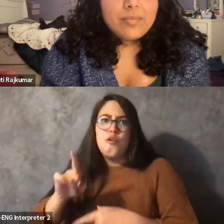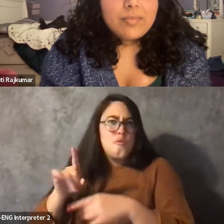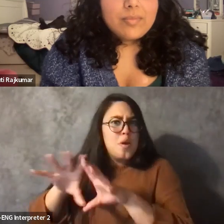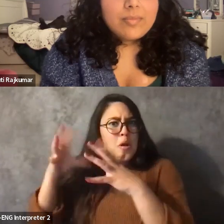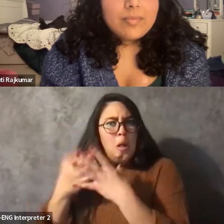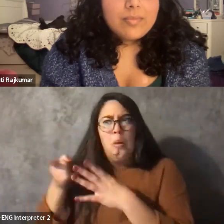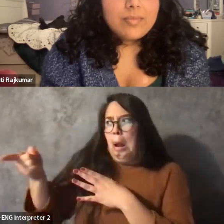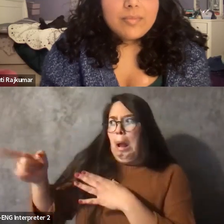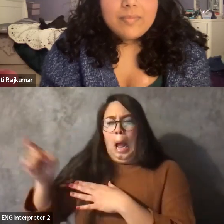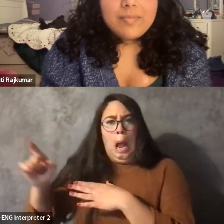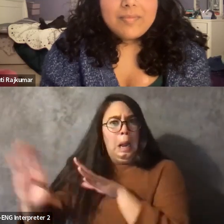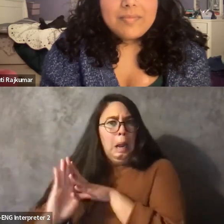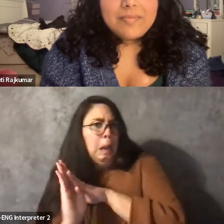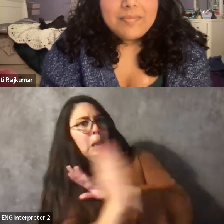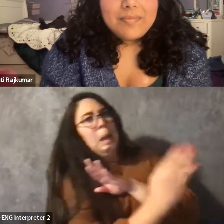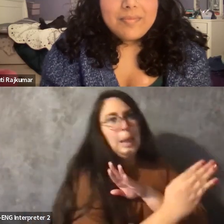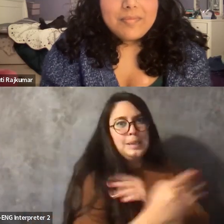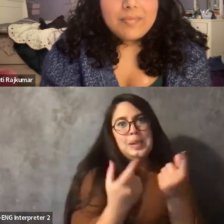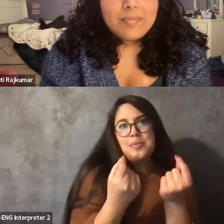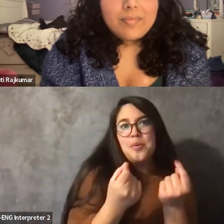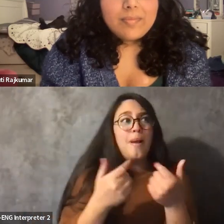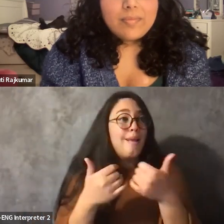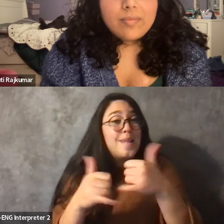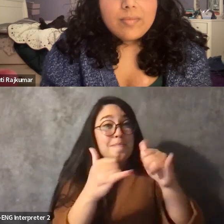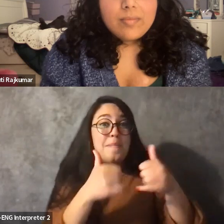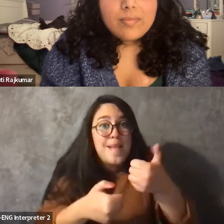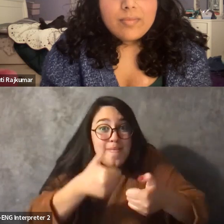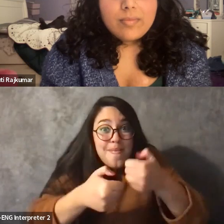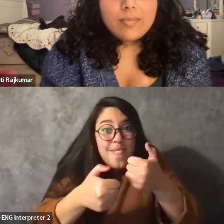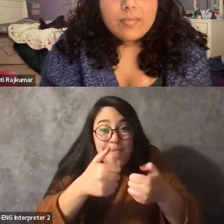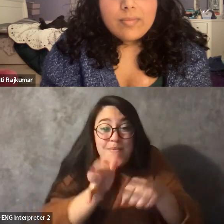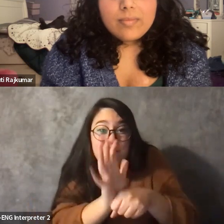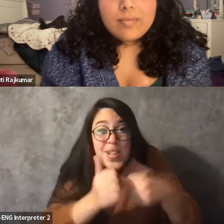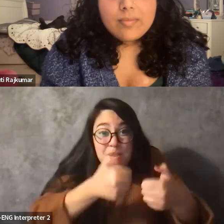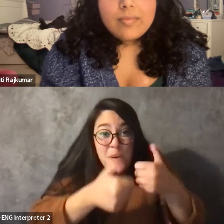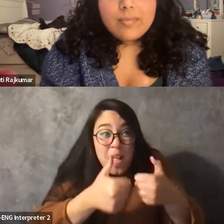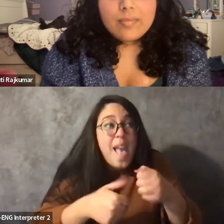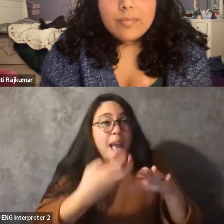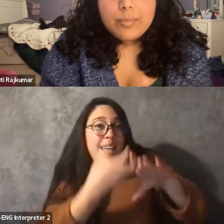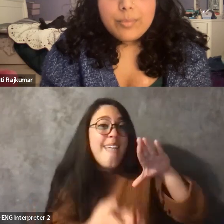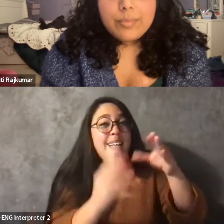and immersing myself in storytelling, just so I can literally be in a different place.